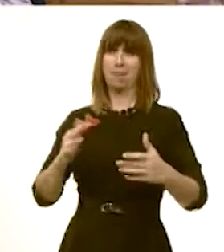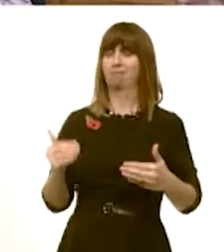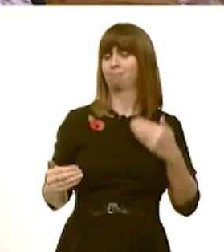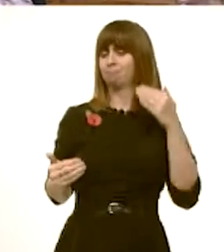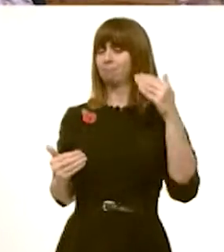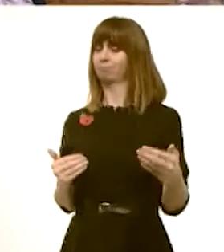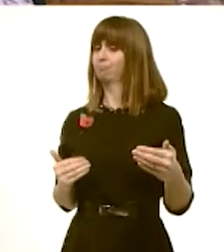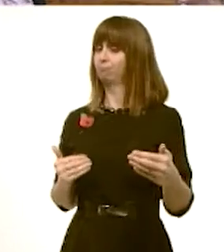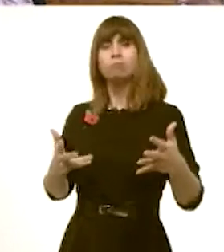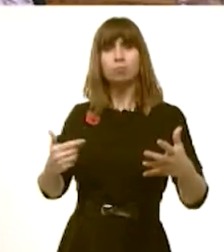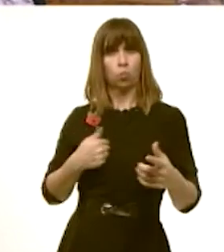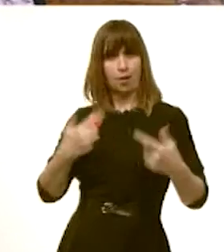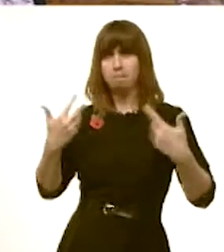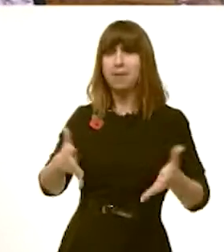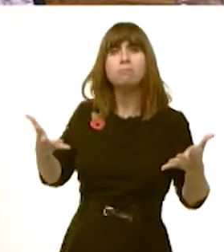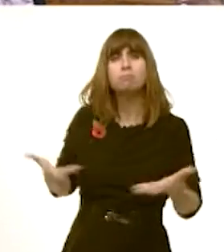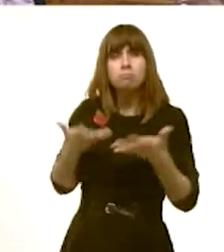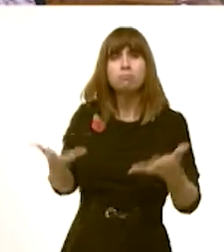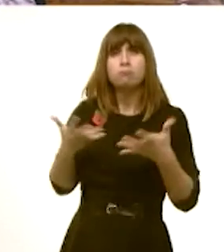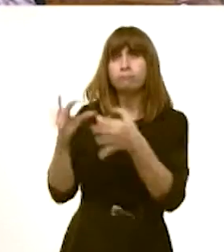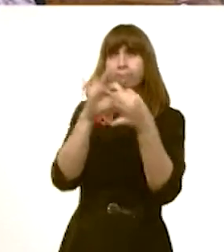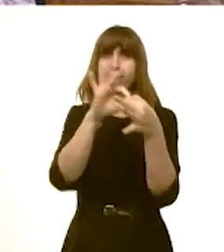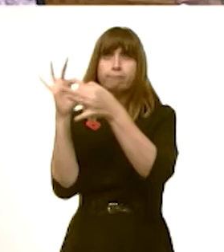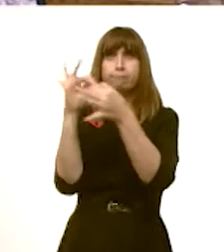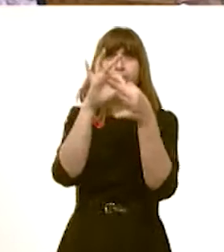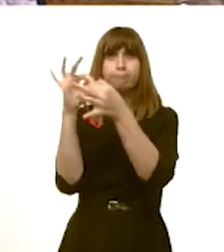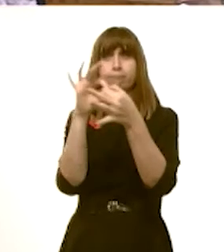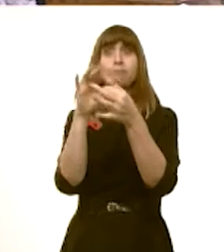important economic links that you've already mentioned, by engaging with the Mersey Dee